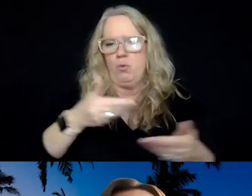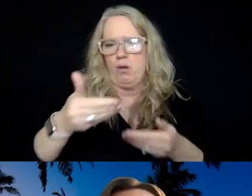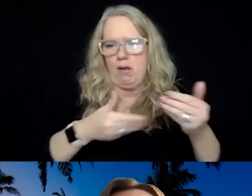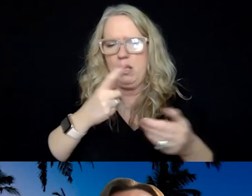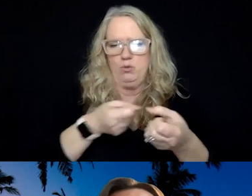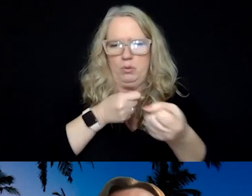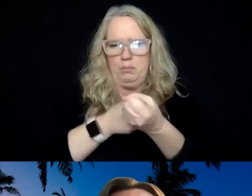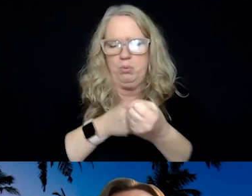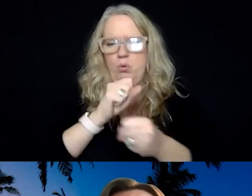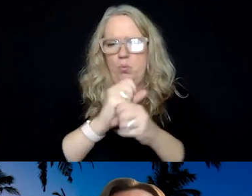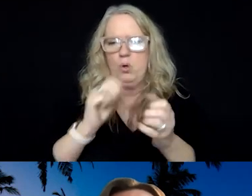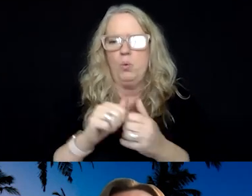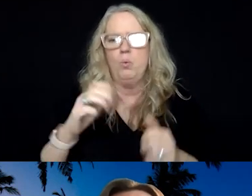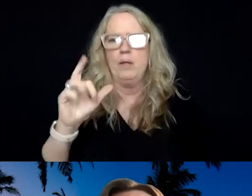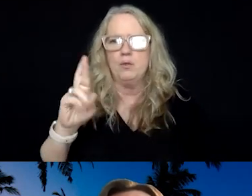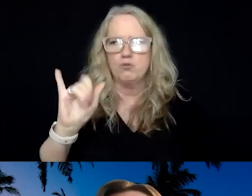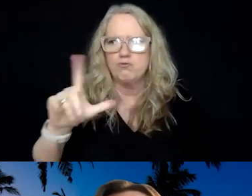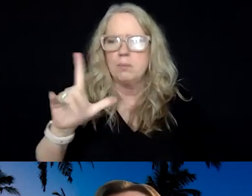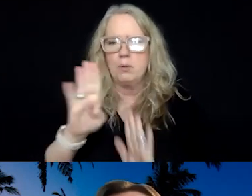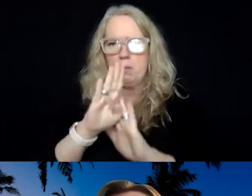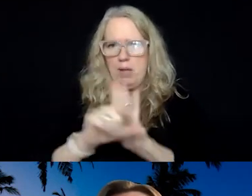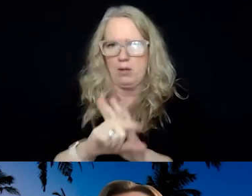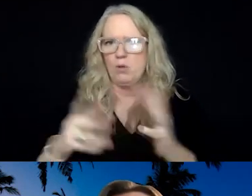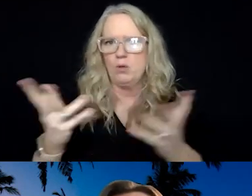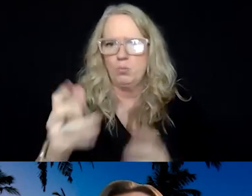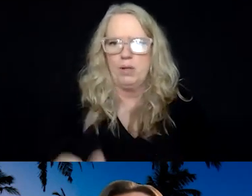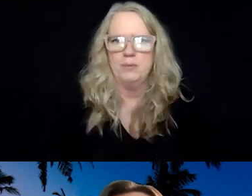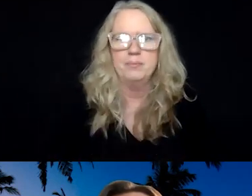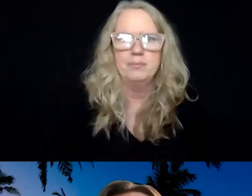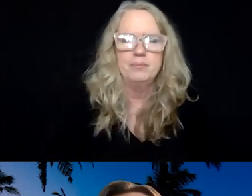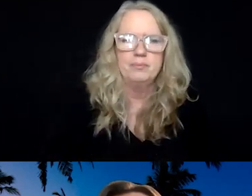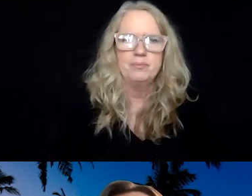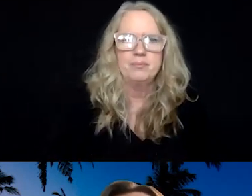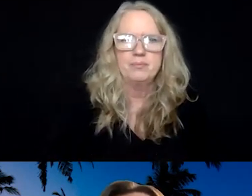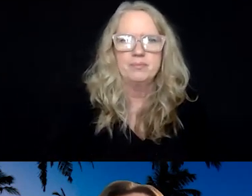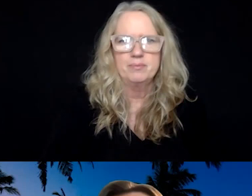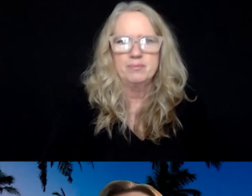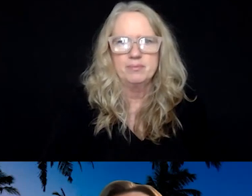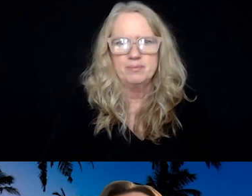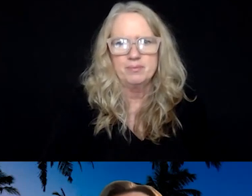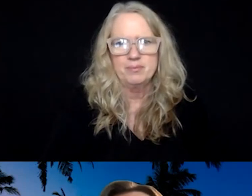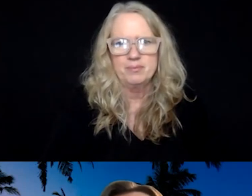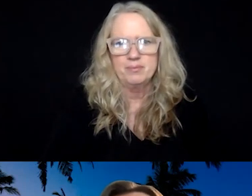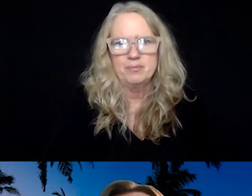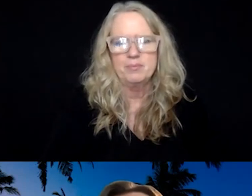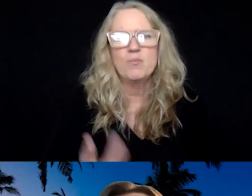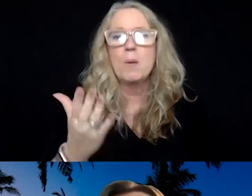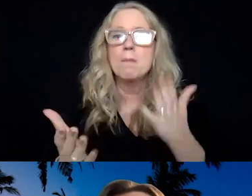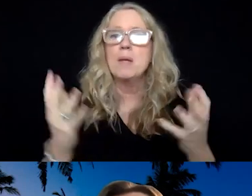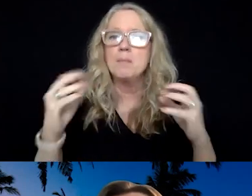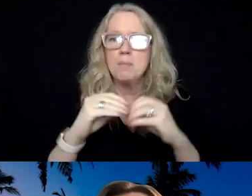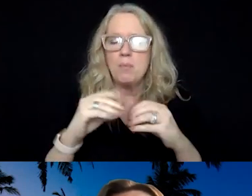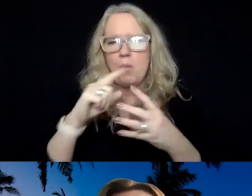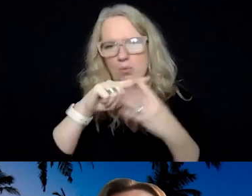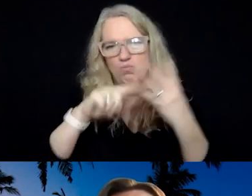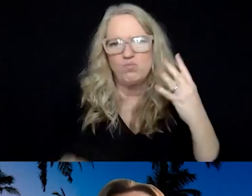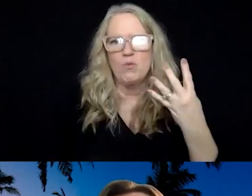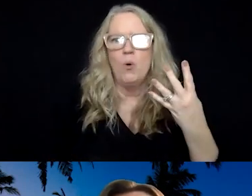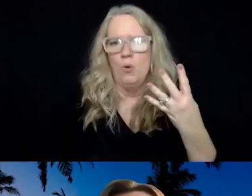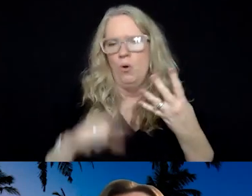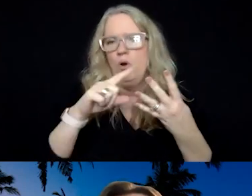A CRIMINAL BACKGROUND ARE? THERE MAY BE MORE, BUT WE HAVE LIMITED RESPONSES.